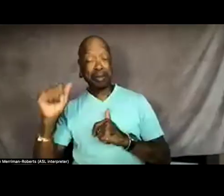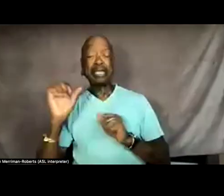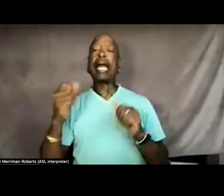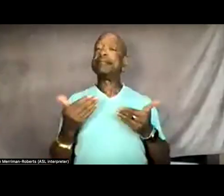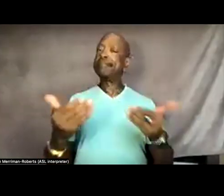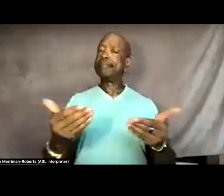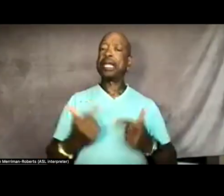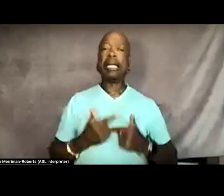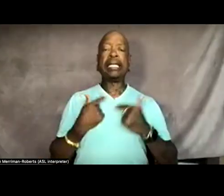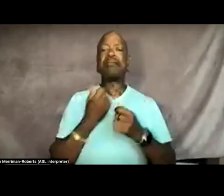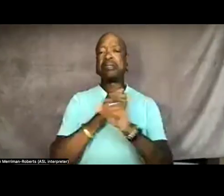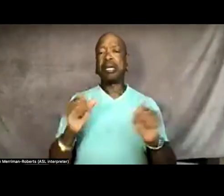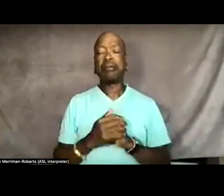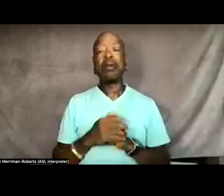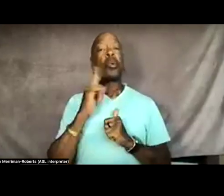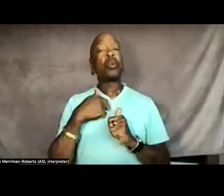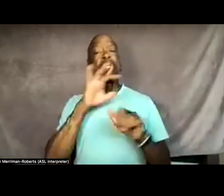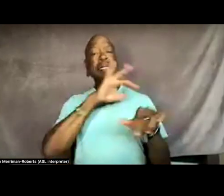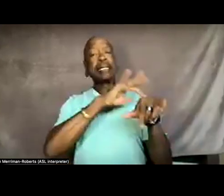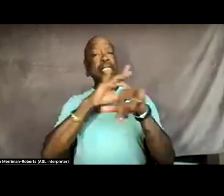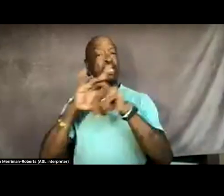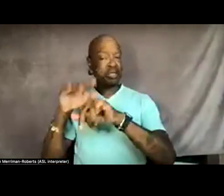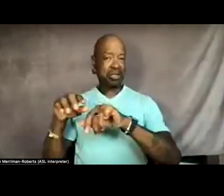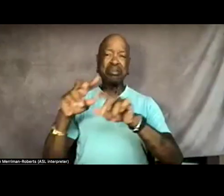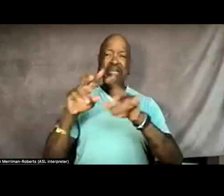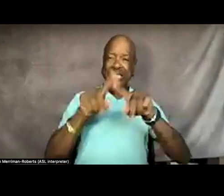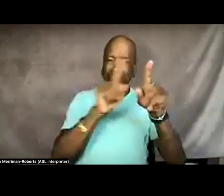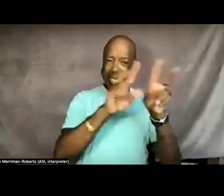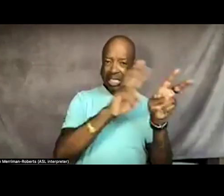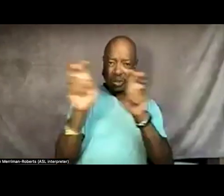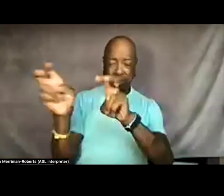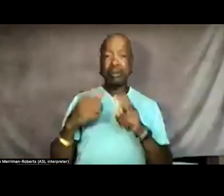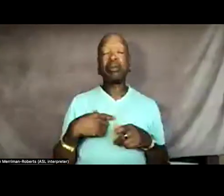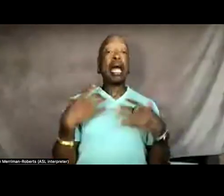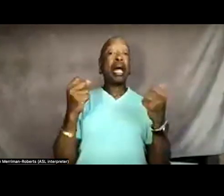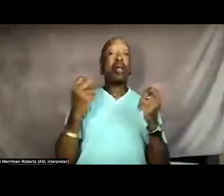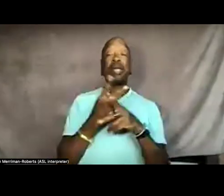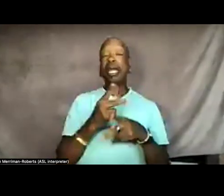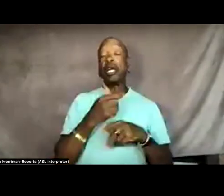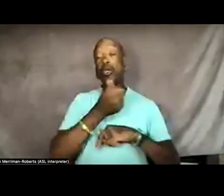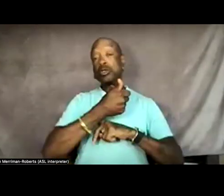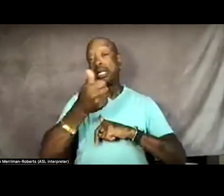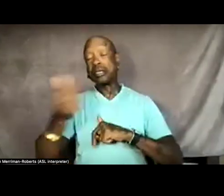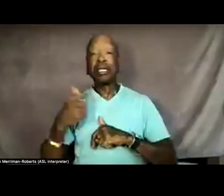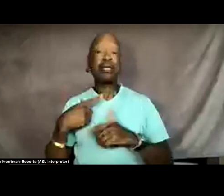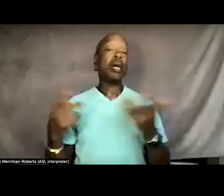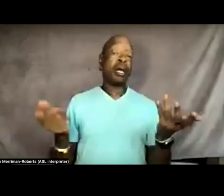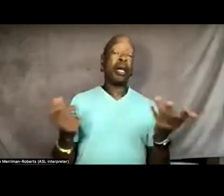issues including housing Transit healthcare and of course pandemic Justice and masking this event